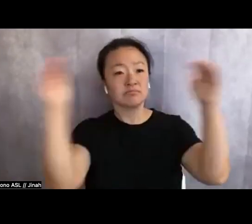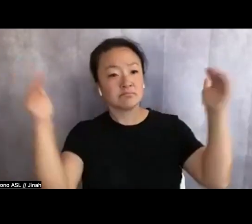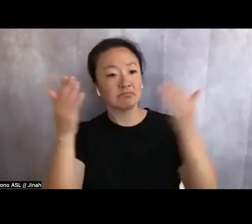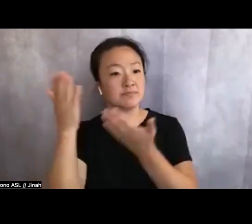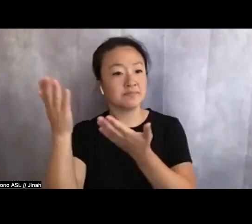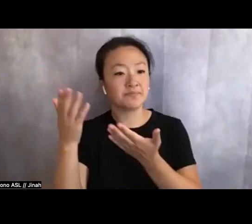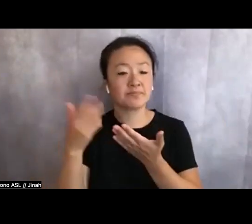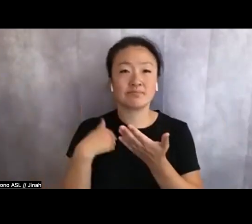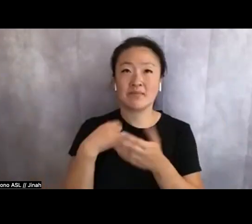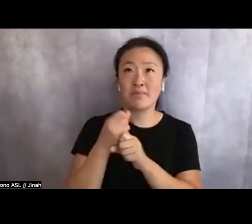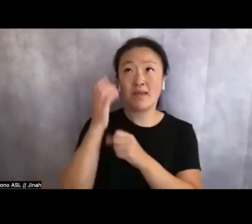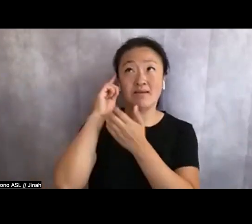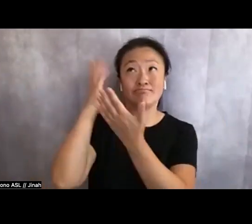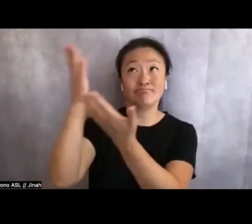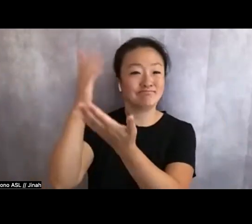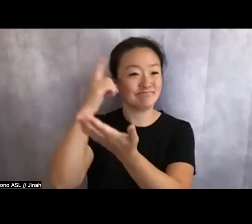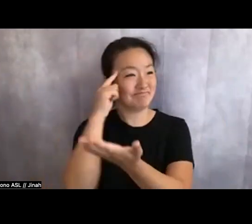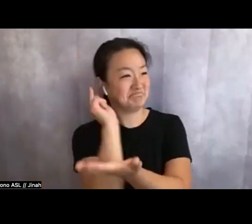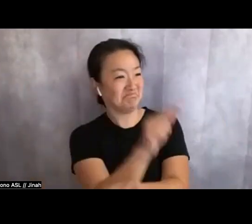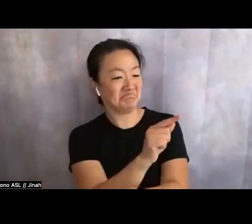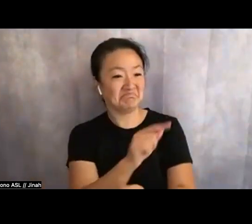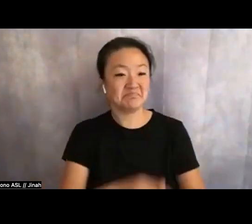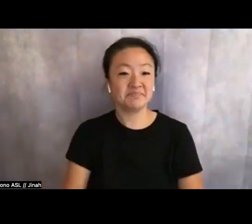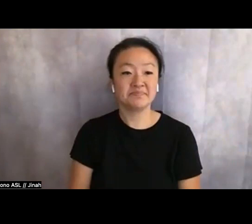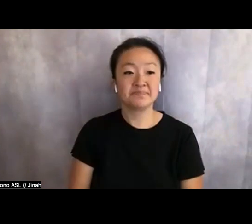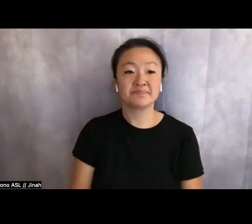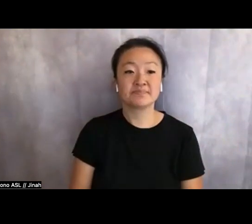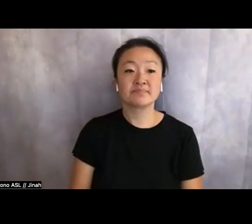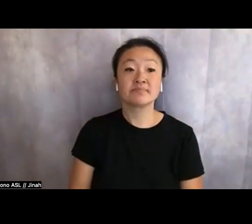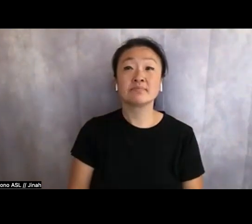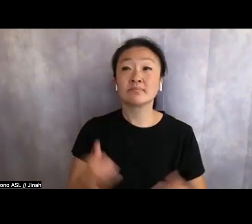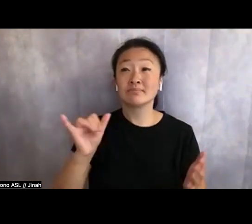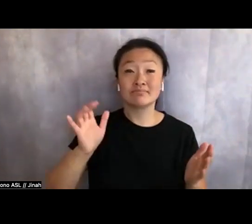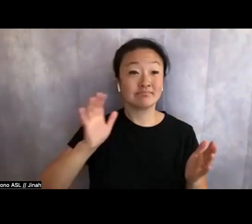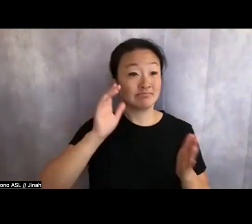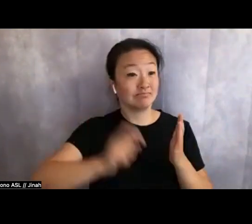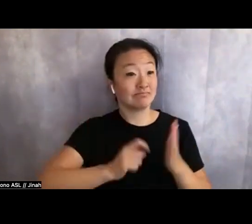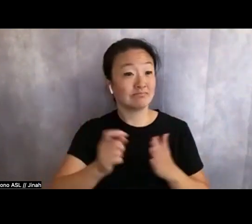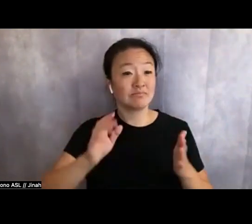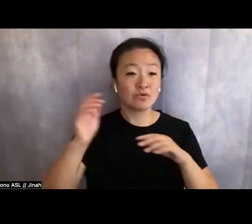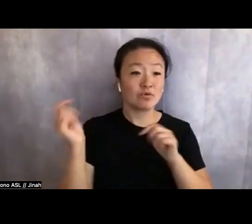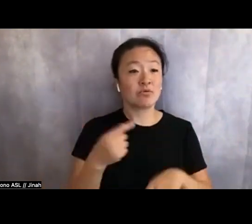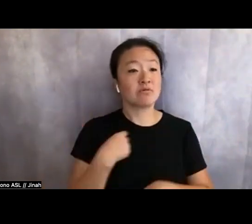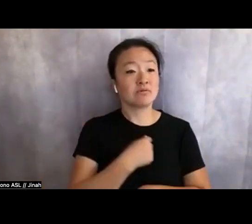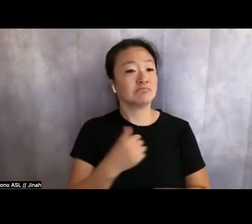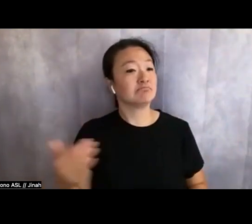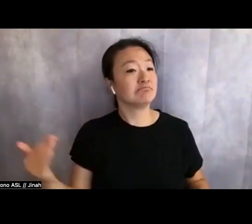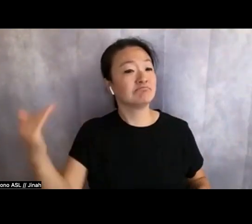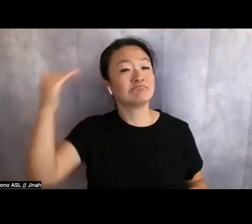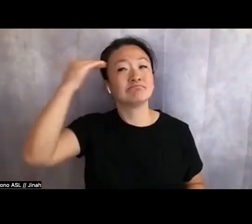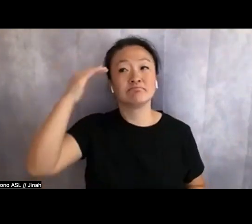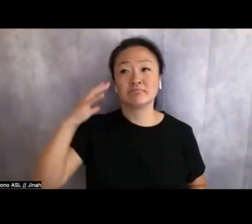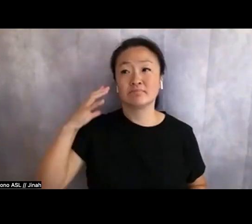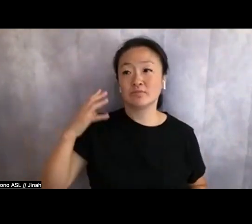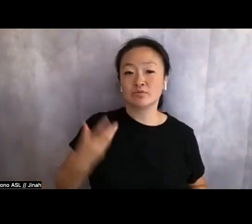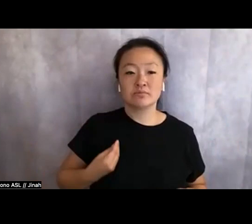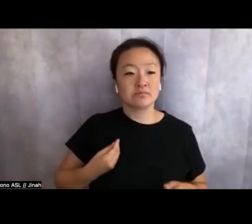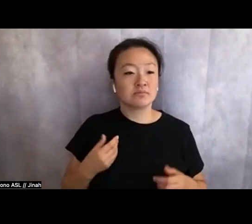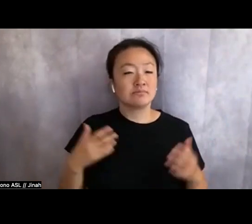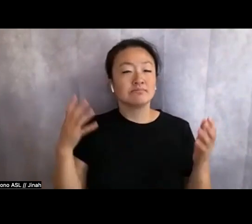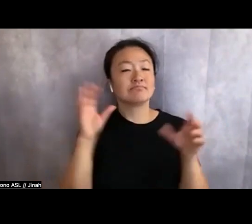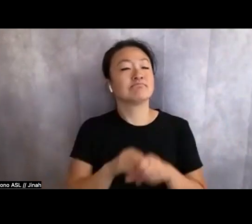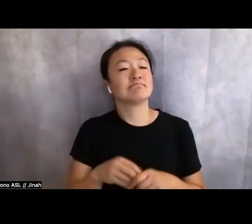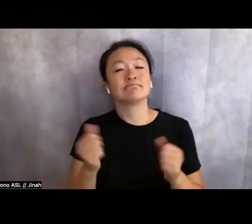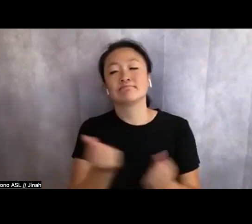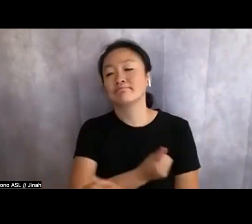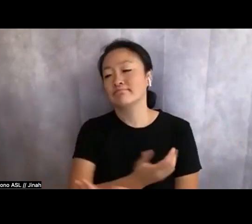I made that for you. And by then we will all know that trans is in everything, so continuous.